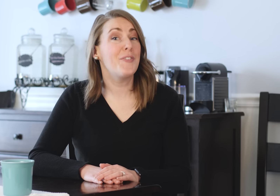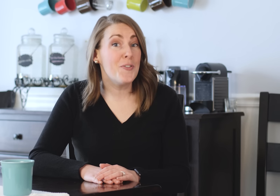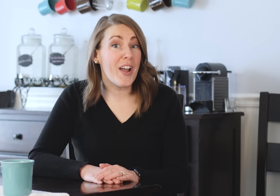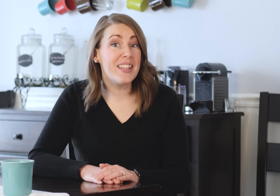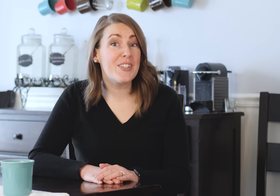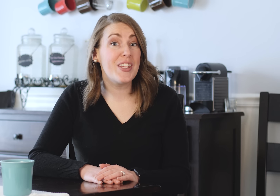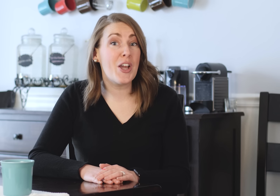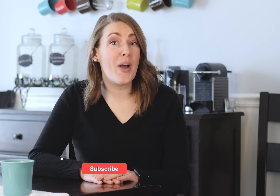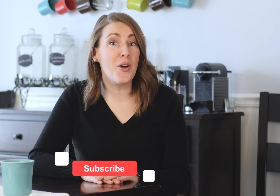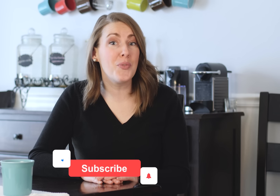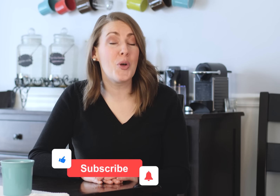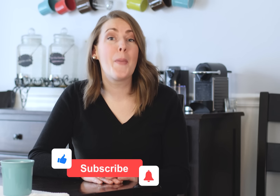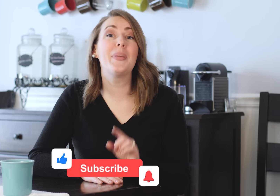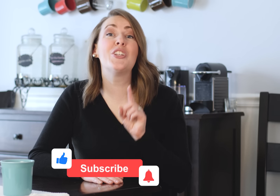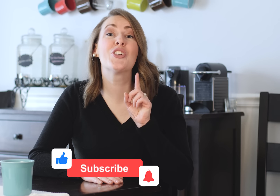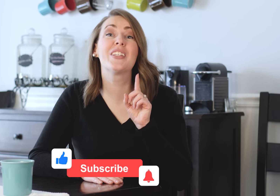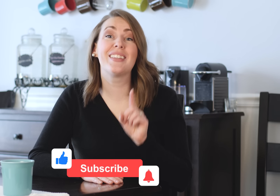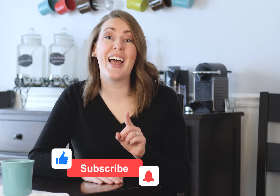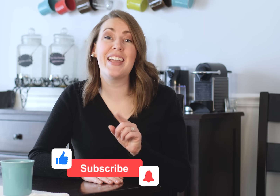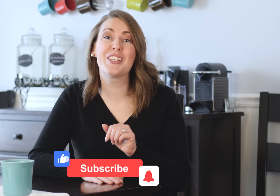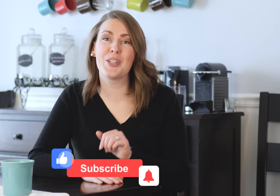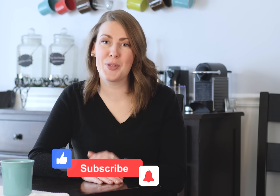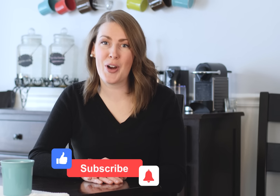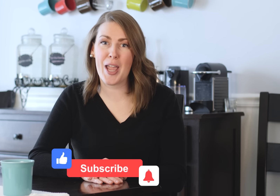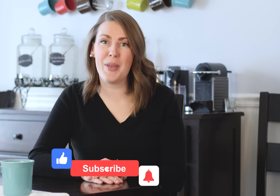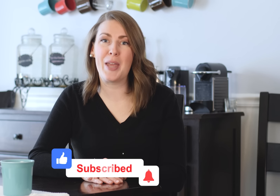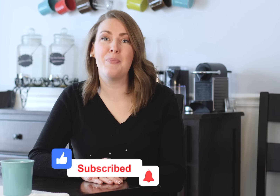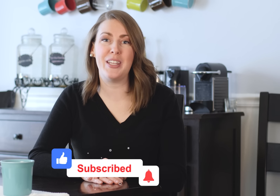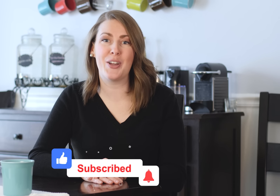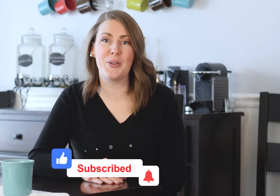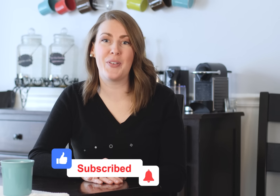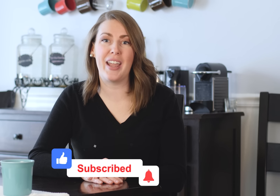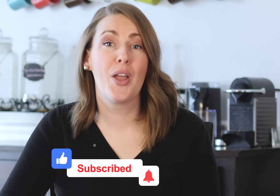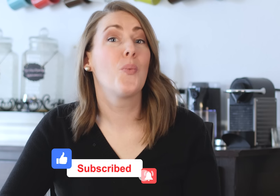If you find this video helpful be sure to like subscribe and be notified. We're